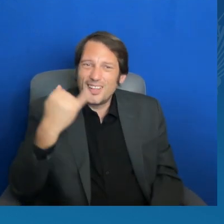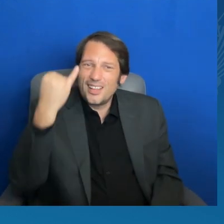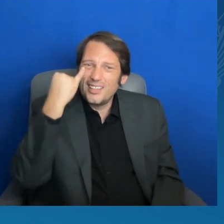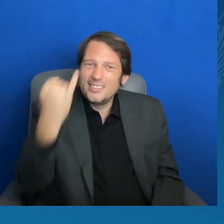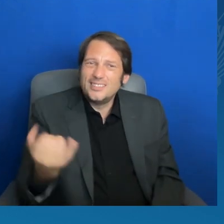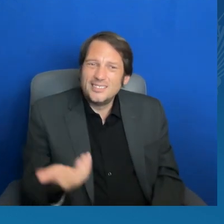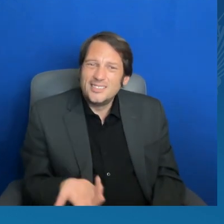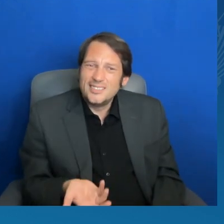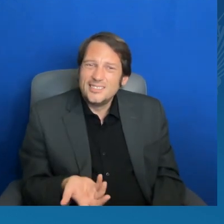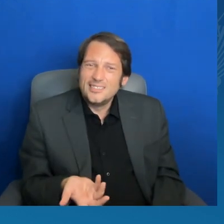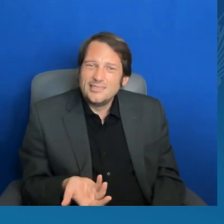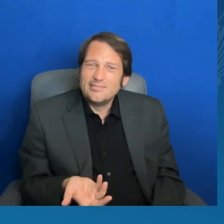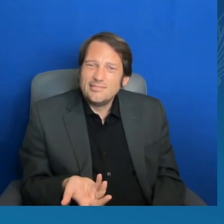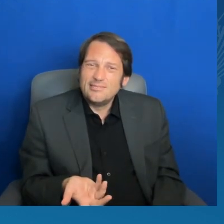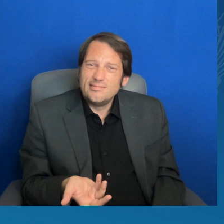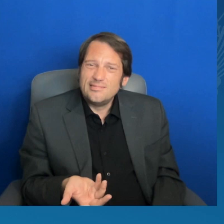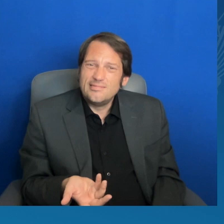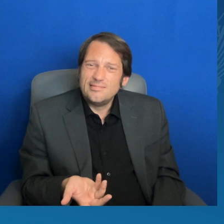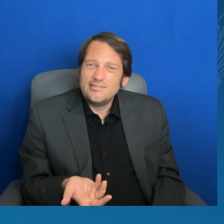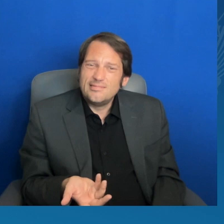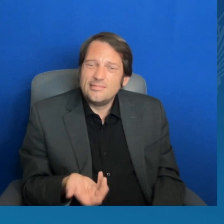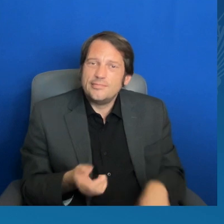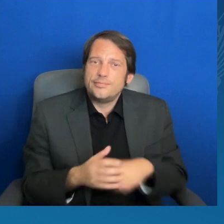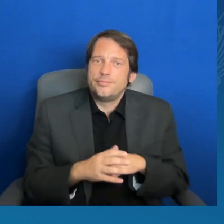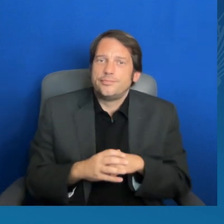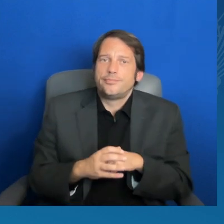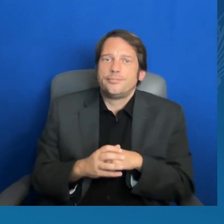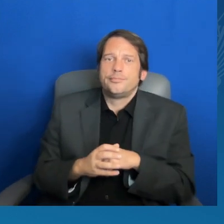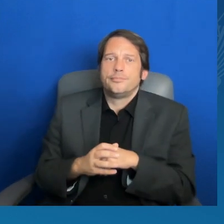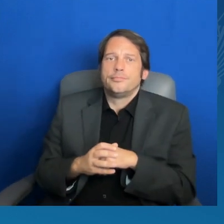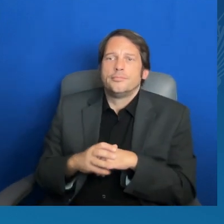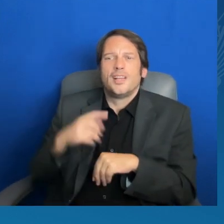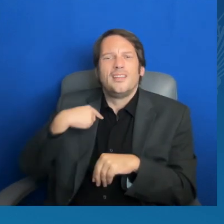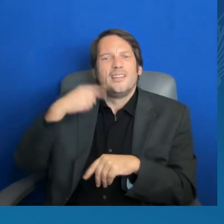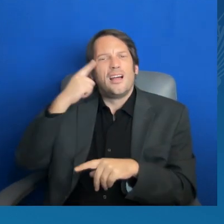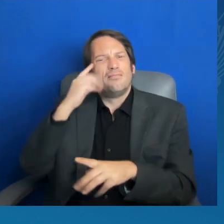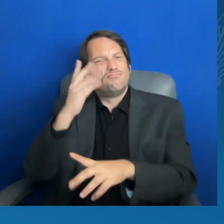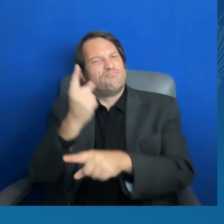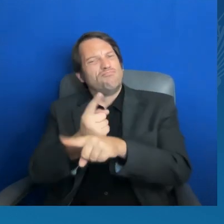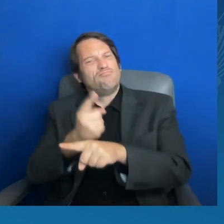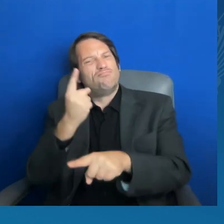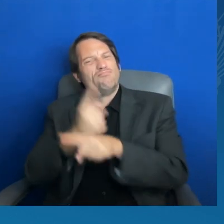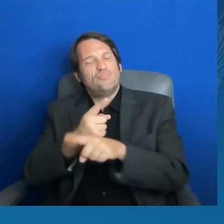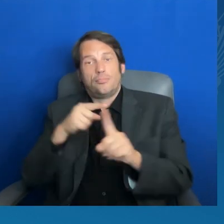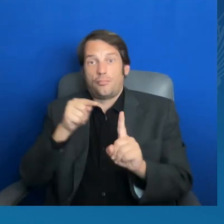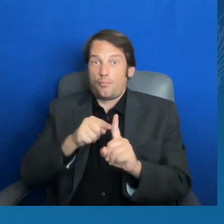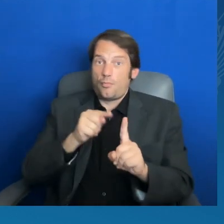to kill a lot of human beings quickly -- Ms. Ferrell-Zabala: That's right. The Vice President: -- has no place